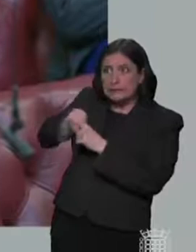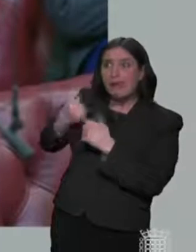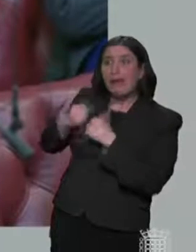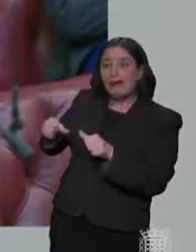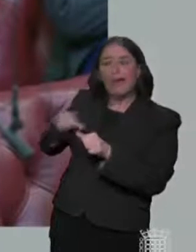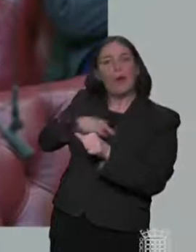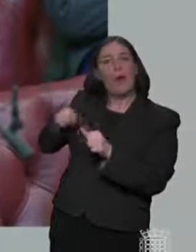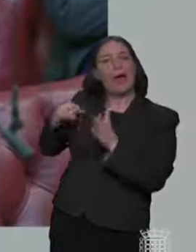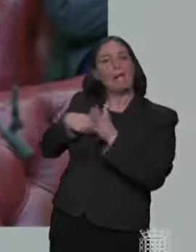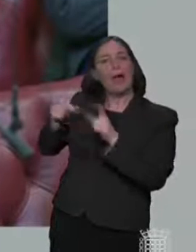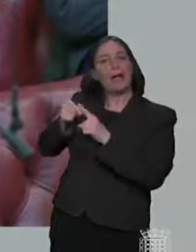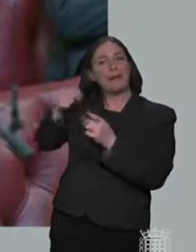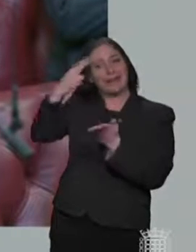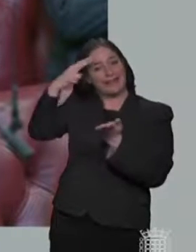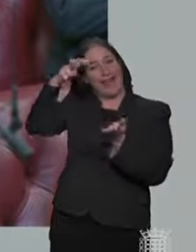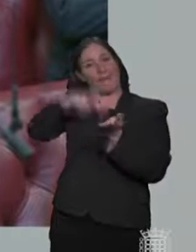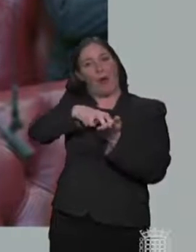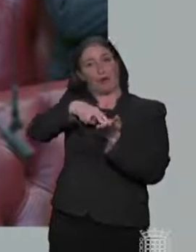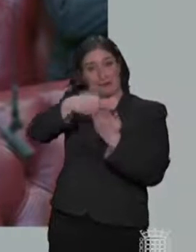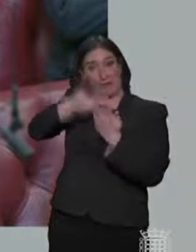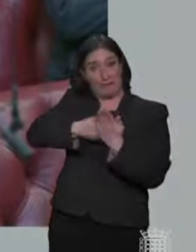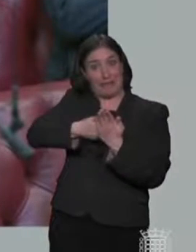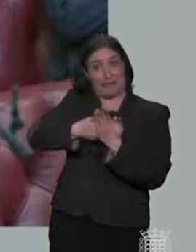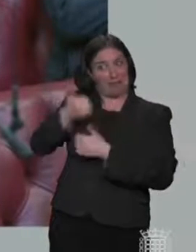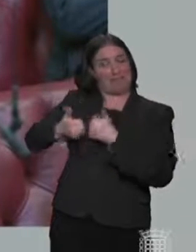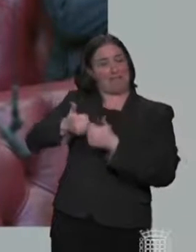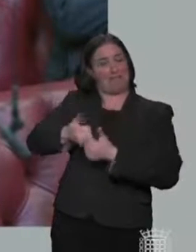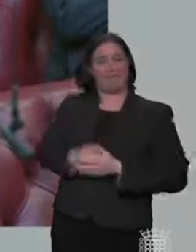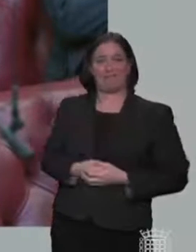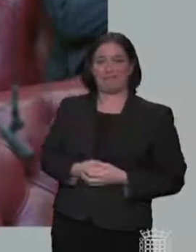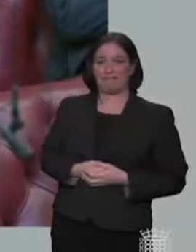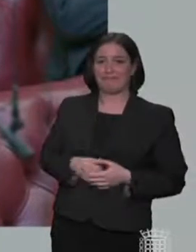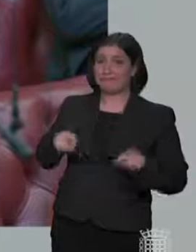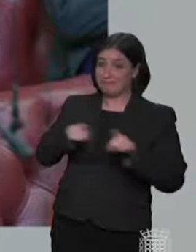um somebody else who certainly had a galvanizing effect as baroness great thompson has said on